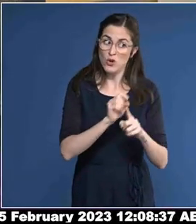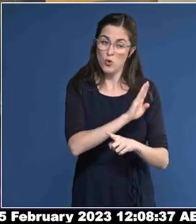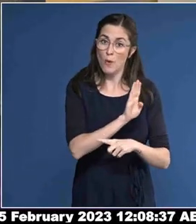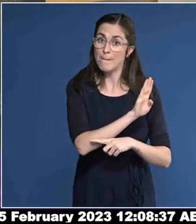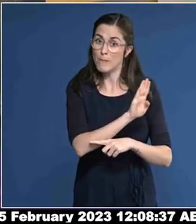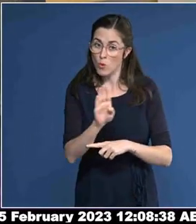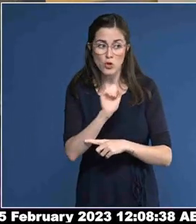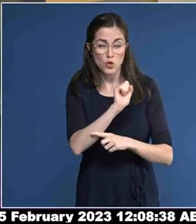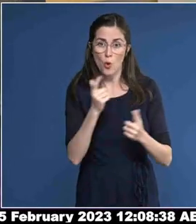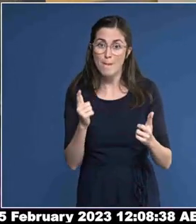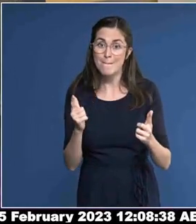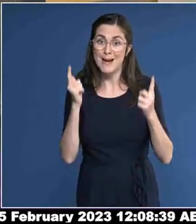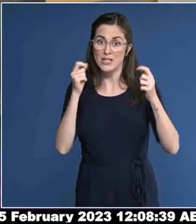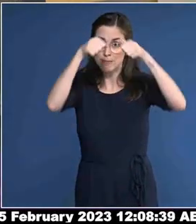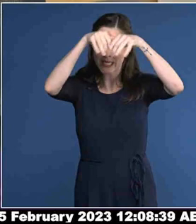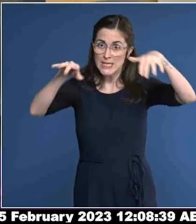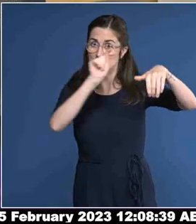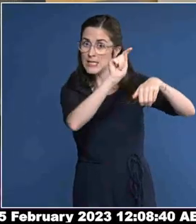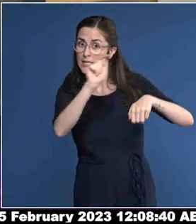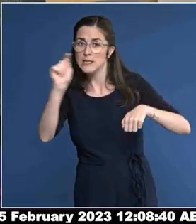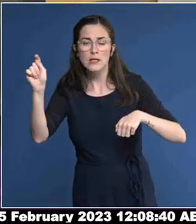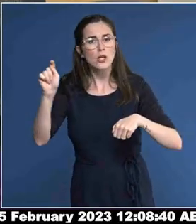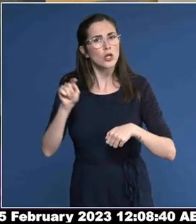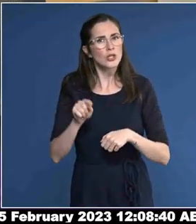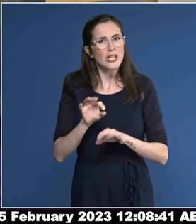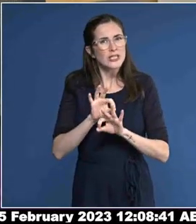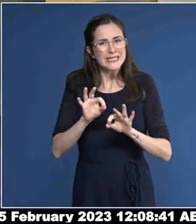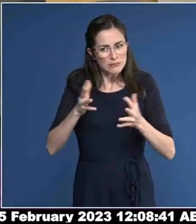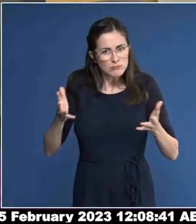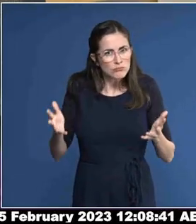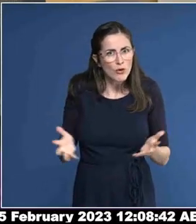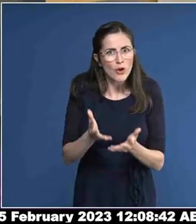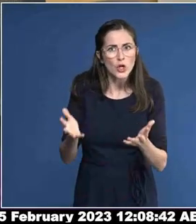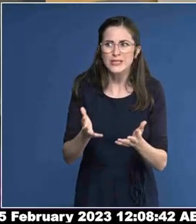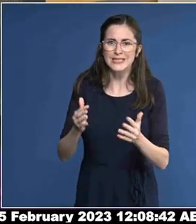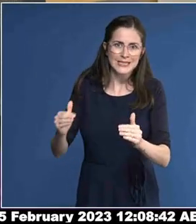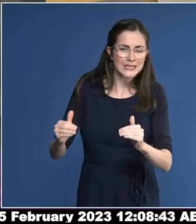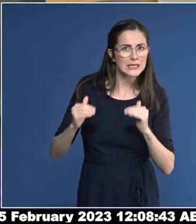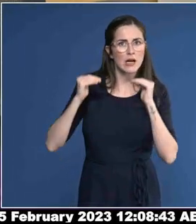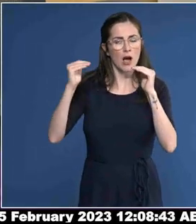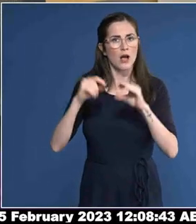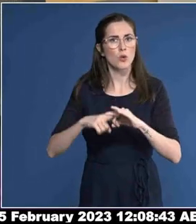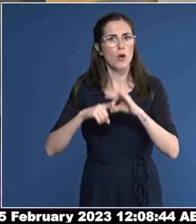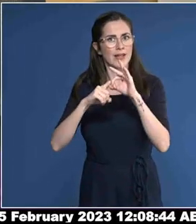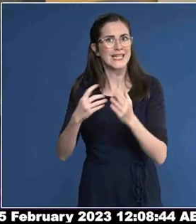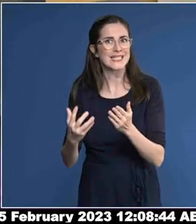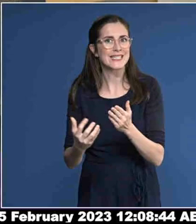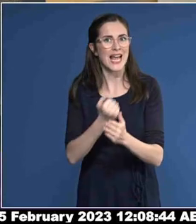was not such as to promote the provision of safe, high-quality disability services in a rights-informed manner.